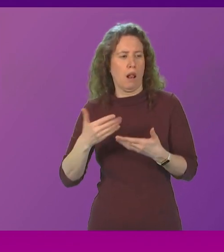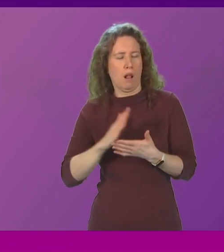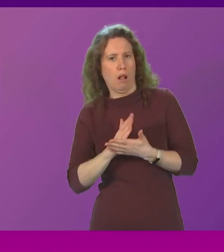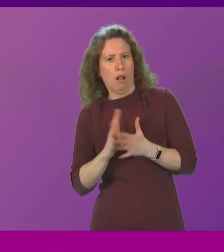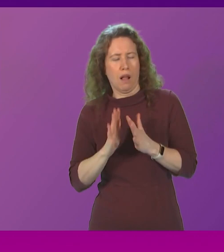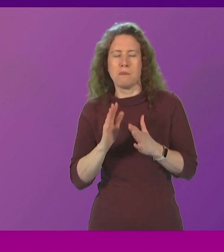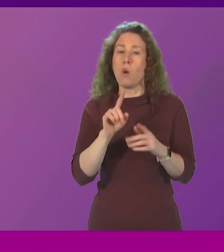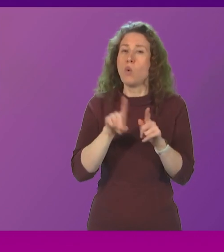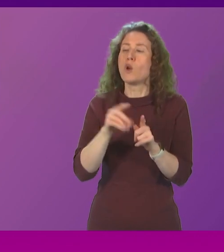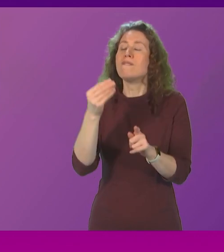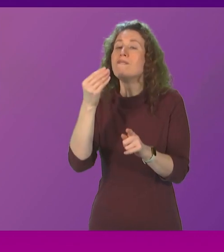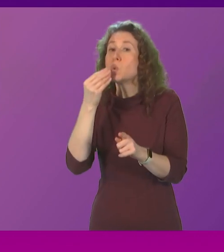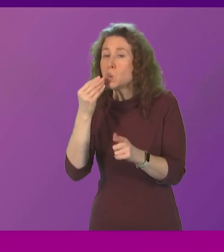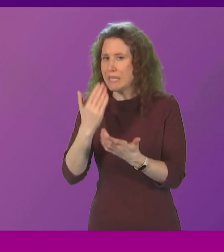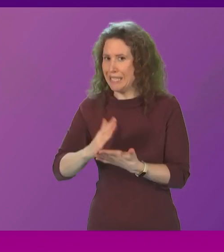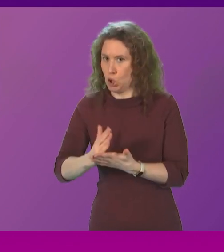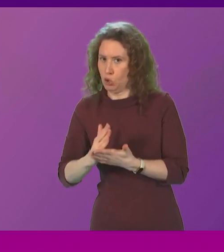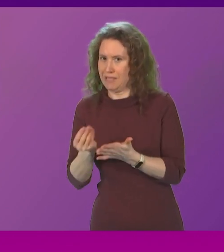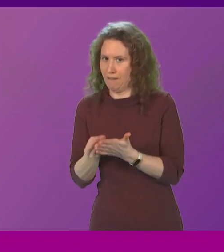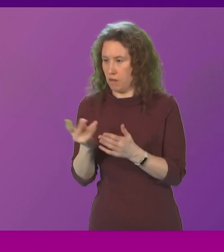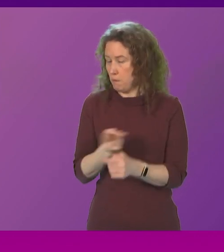insecurity fund, as well as the Scottish welfare fund.